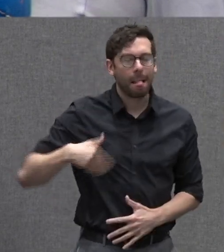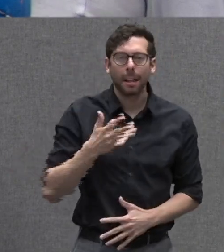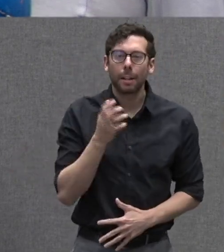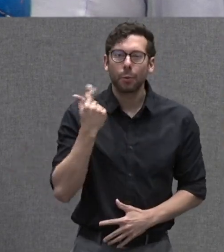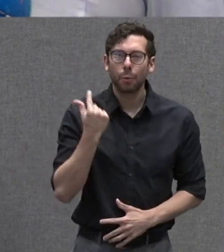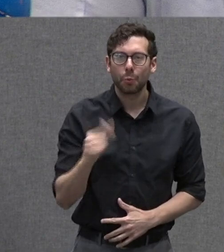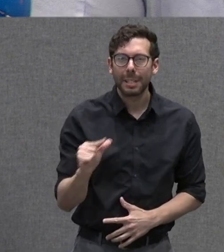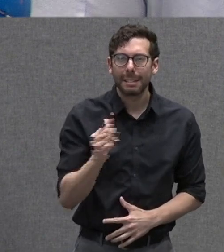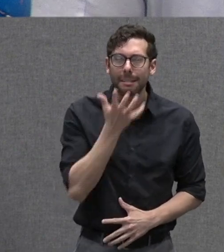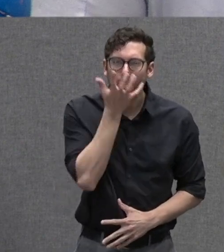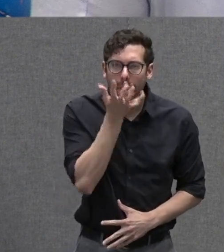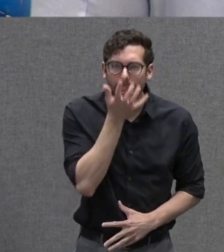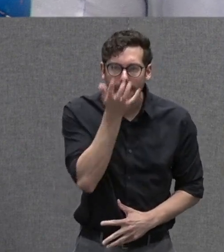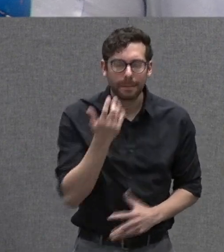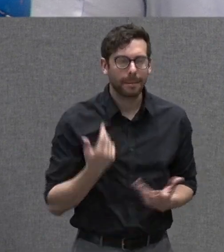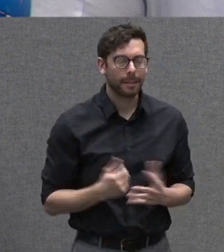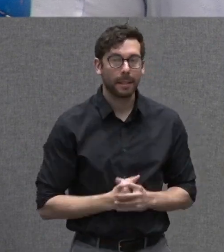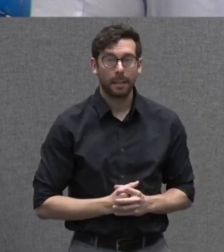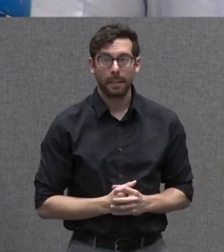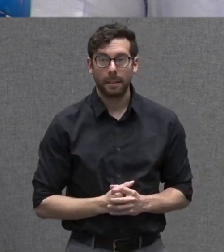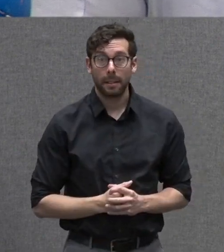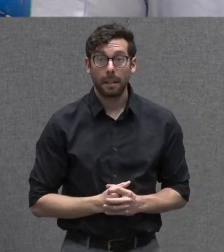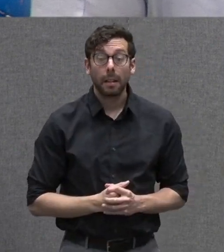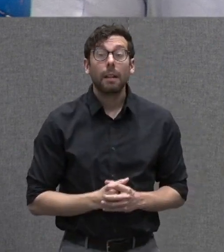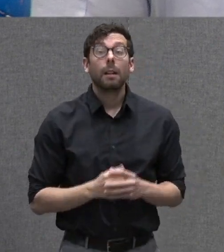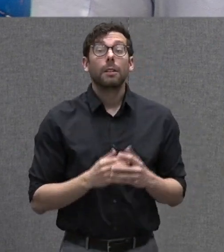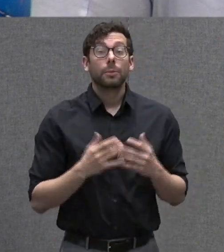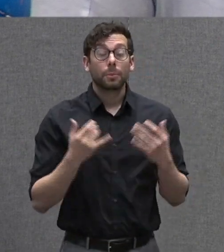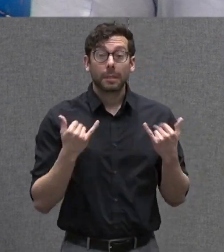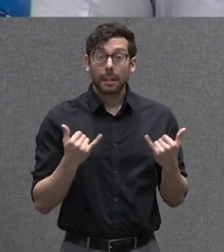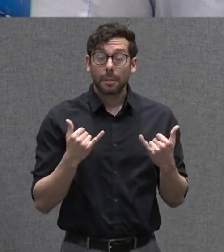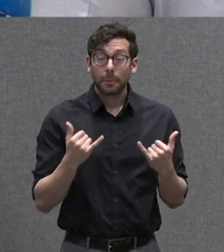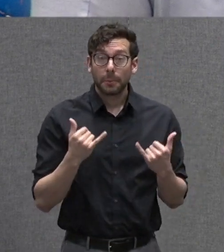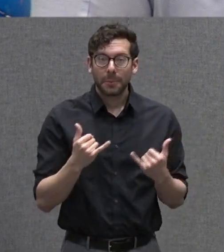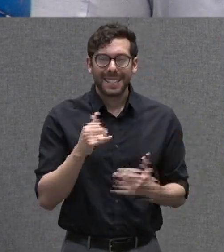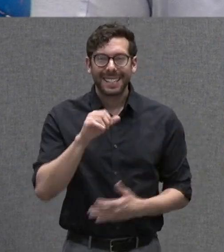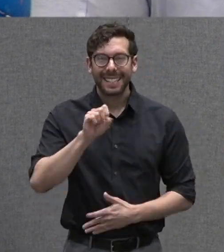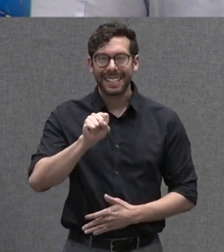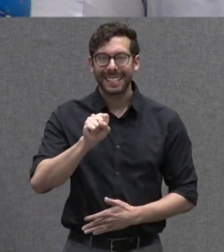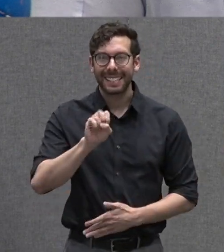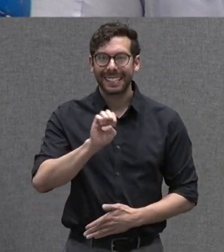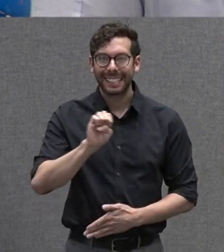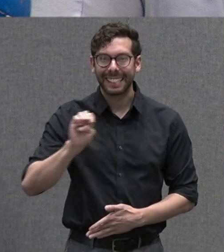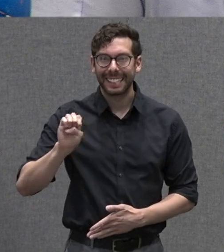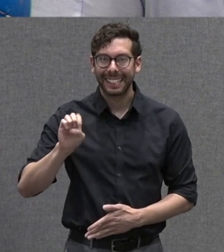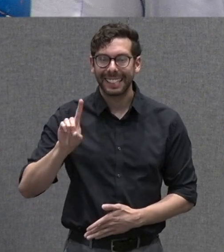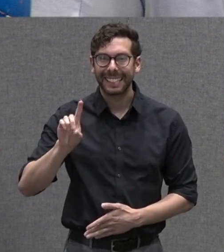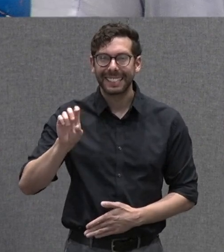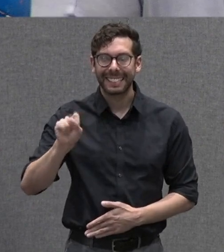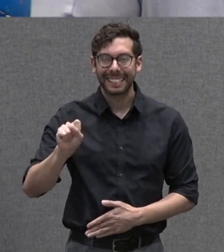Then there are seeds. Miss Kathy talked a little bit about planting seeds.